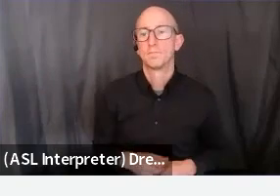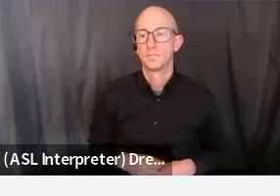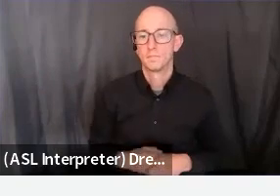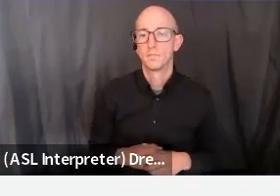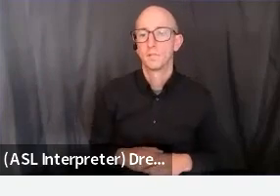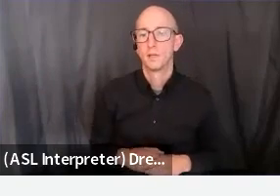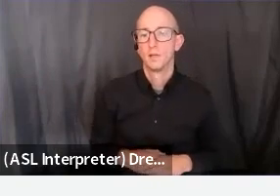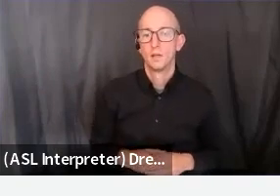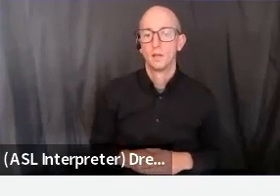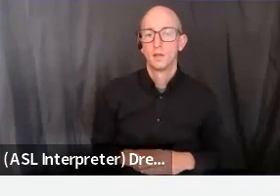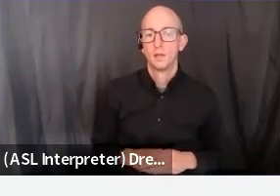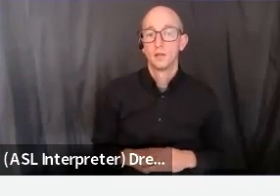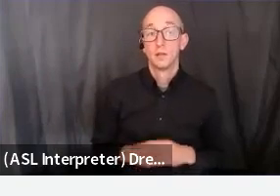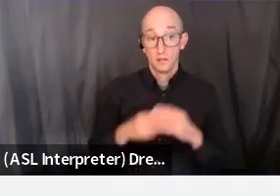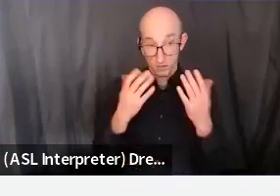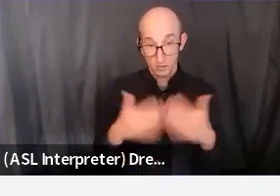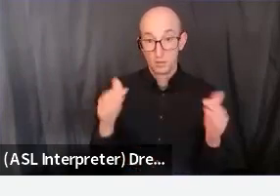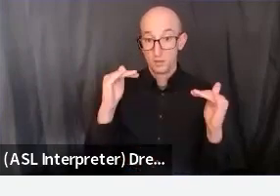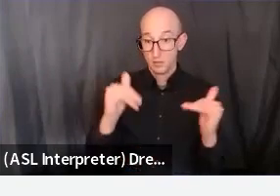So in terms of ongoing engagement,